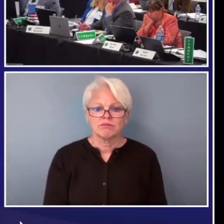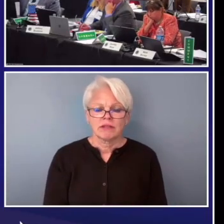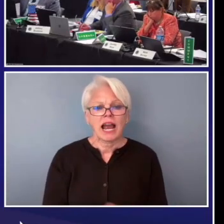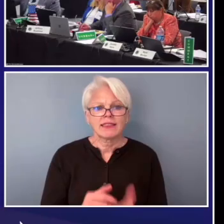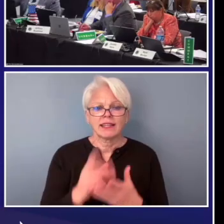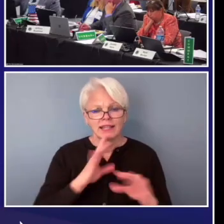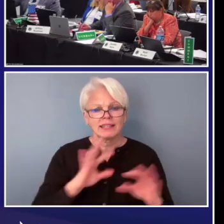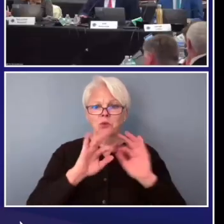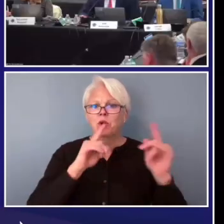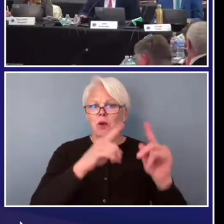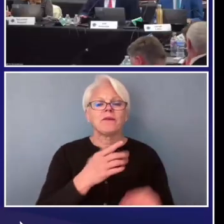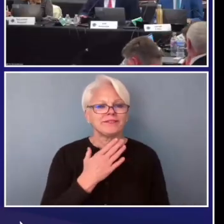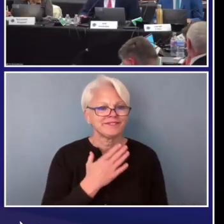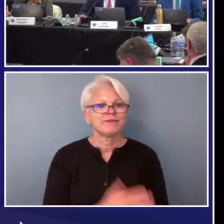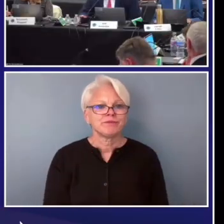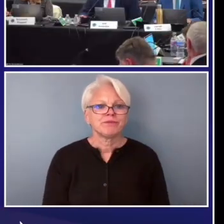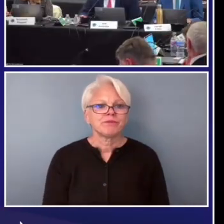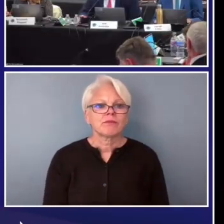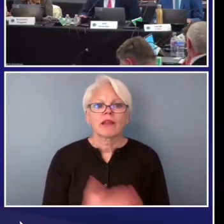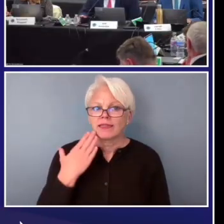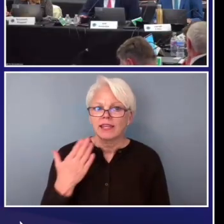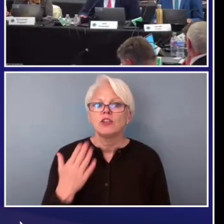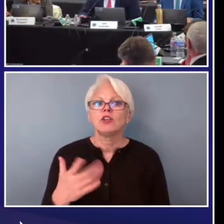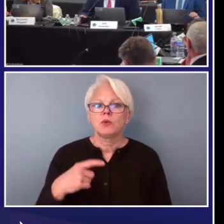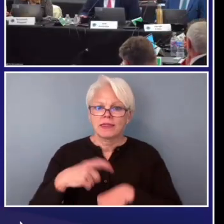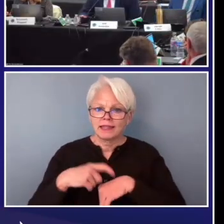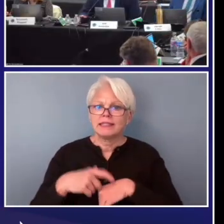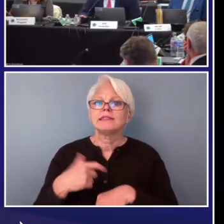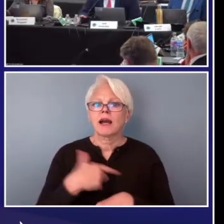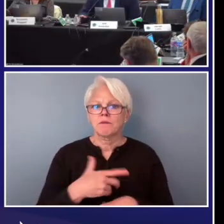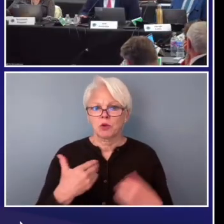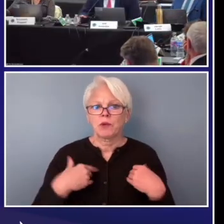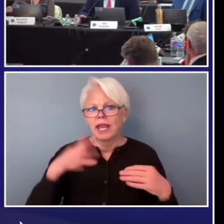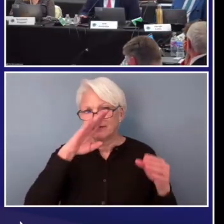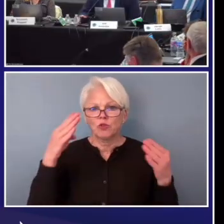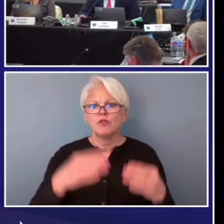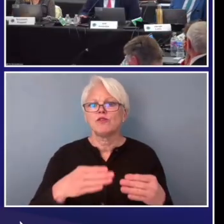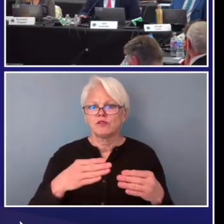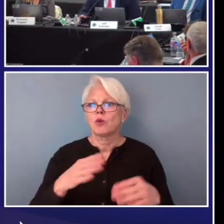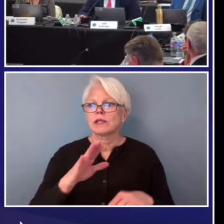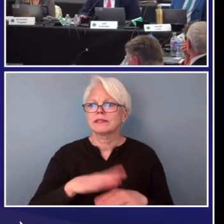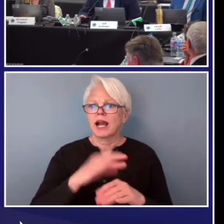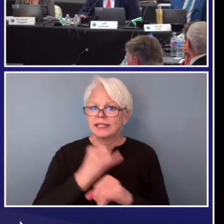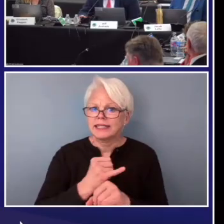Yeah, thank you. And you know, again, um, the time that we have to focus on, you know, institutions where there are significant title